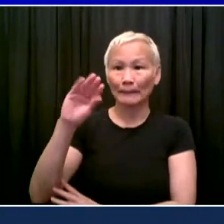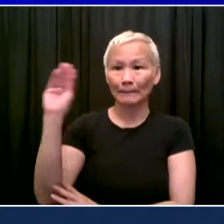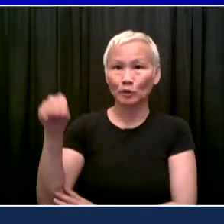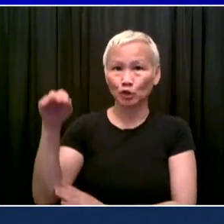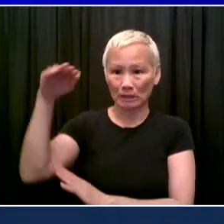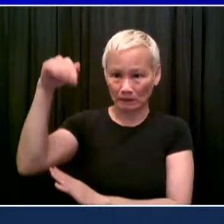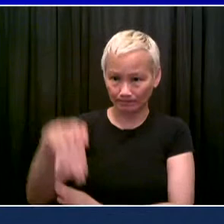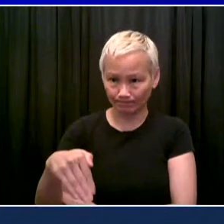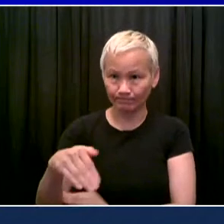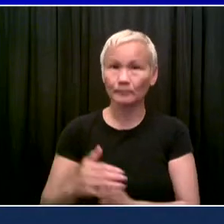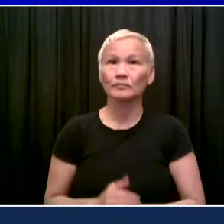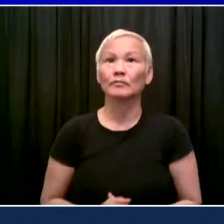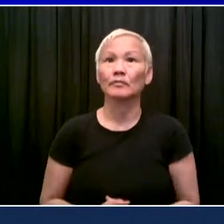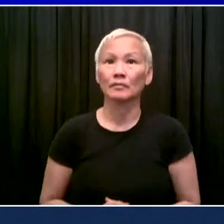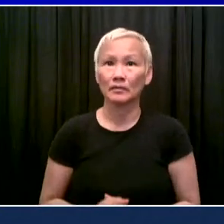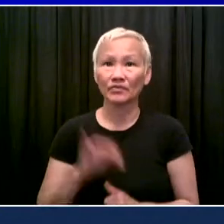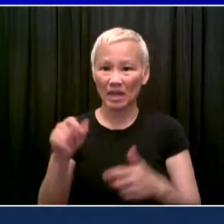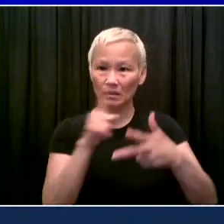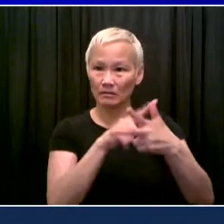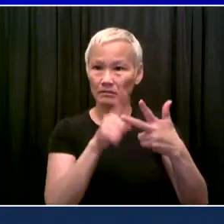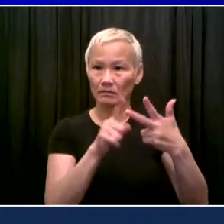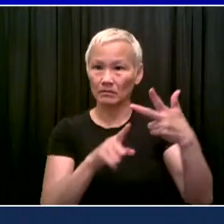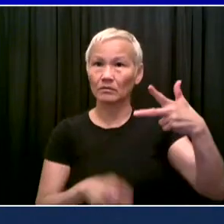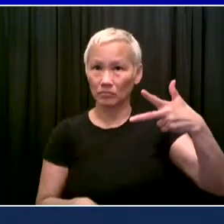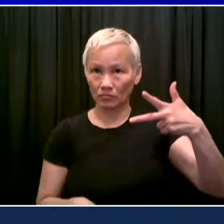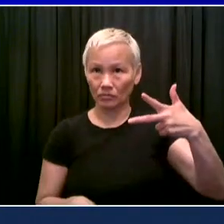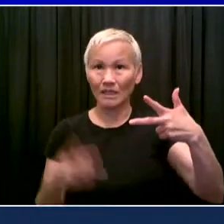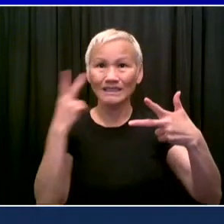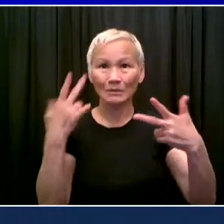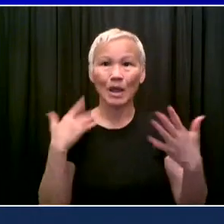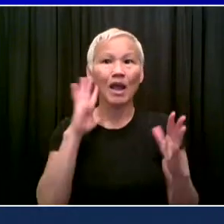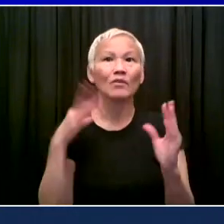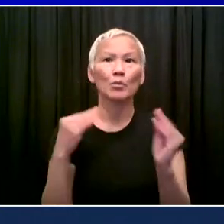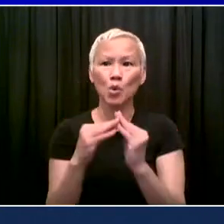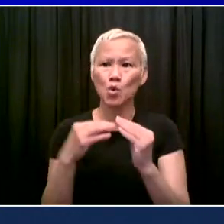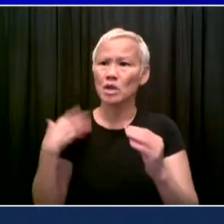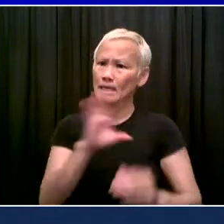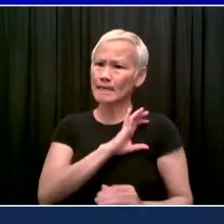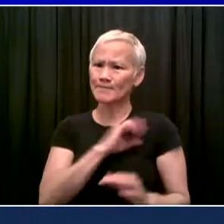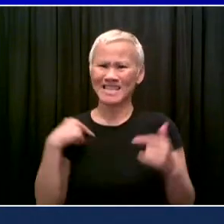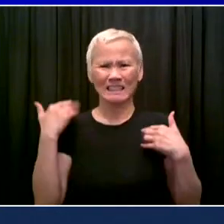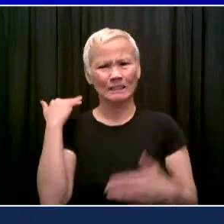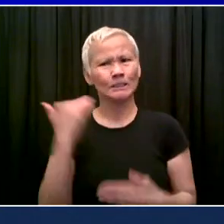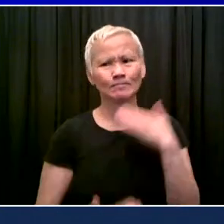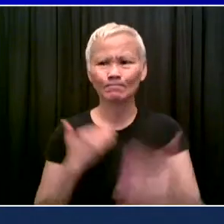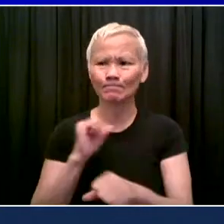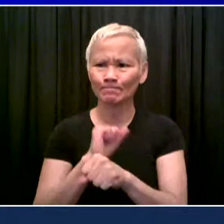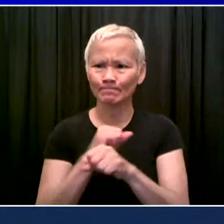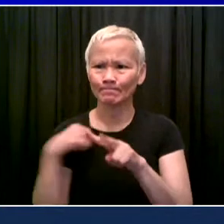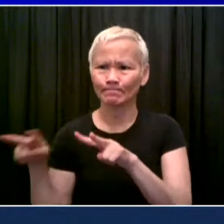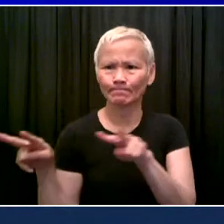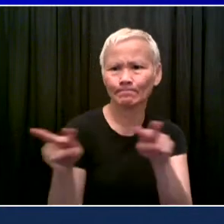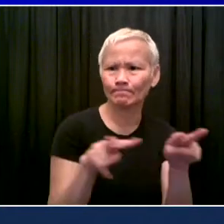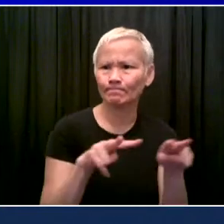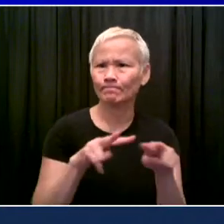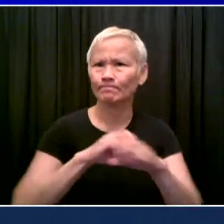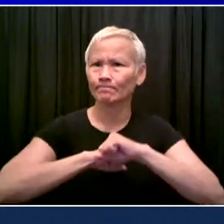26%, MURDERS DOWN 26%. A LOT ME ORTO DO. OVERALL CRIME YEAR TO DATE,